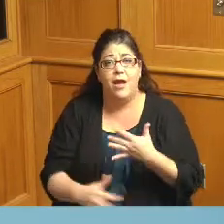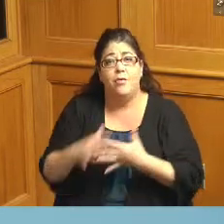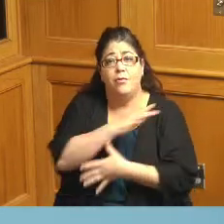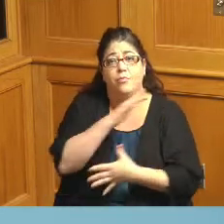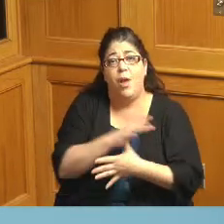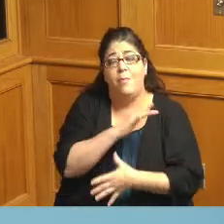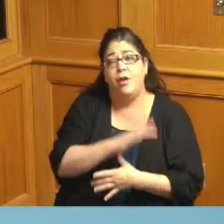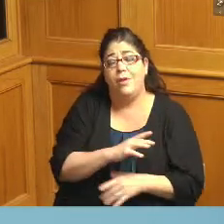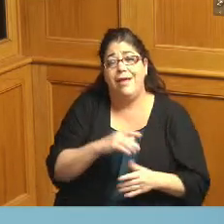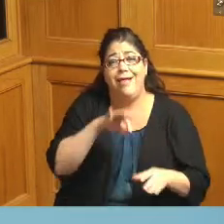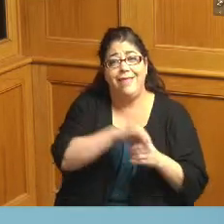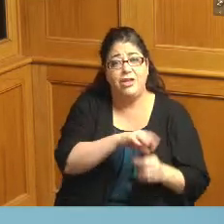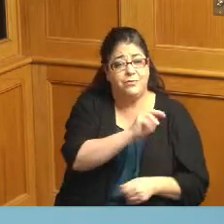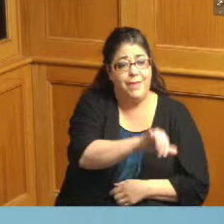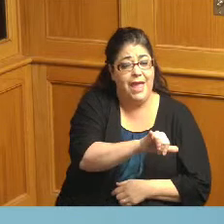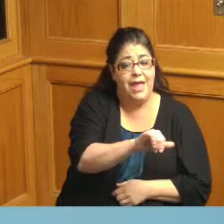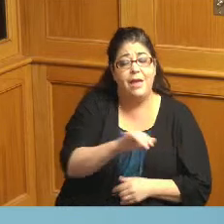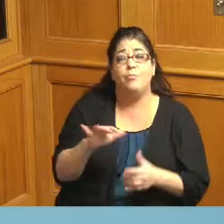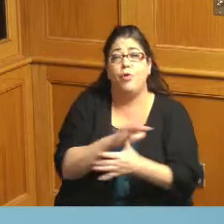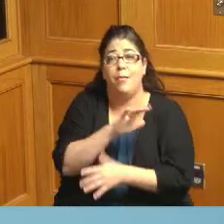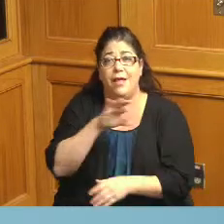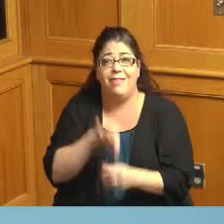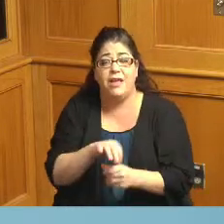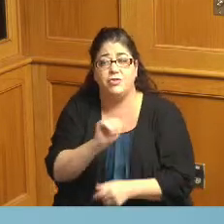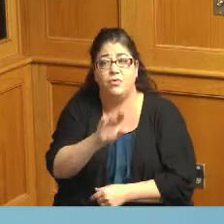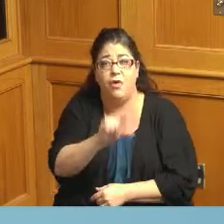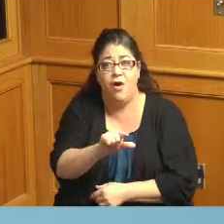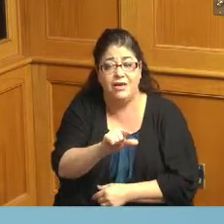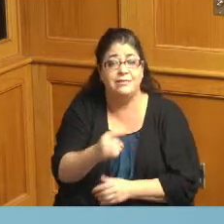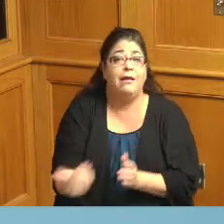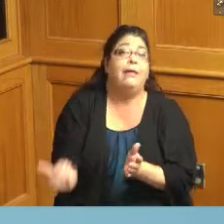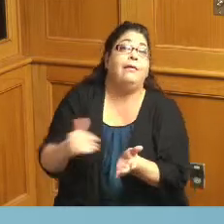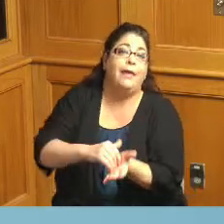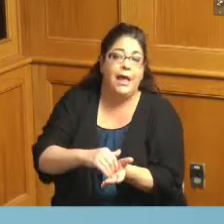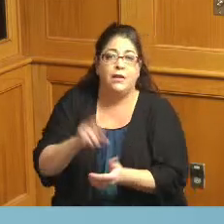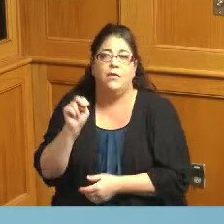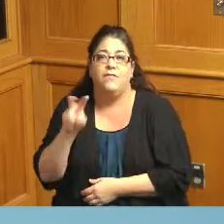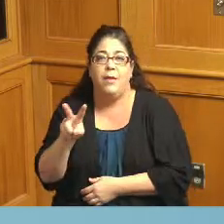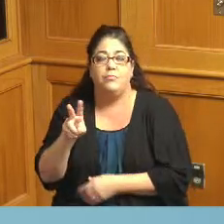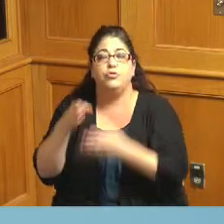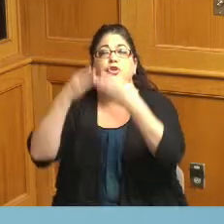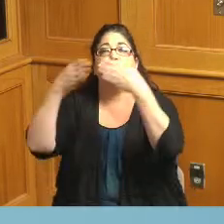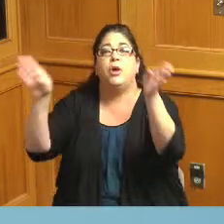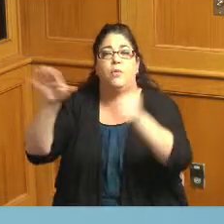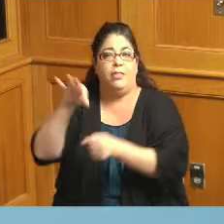may we had a primary election in August and we're already into the November general election so our